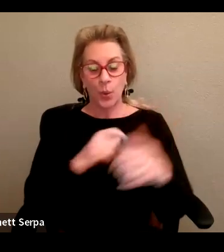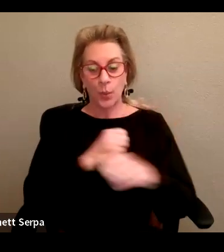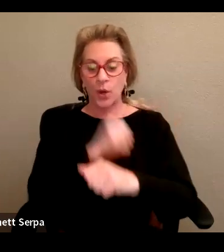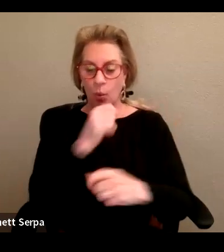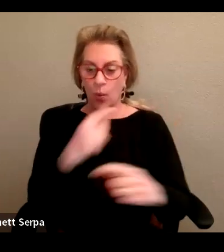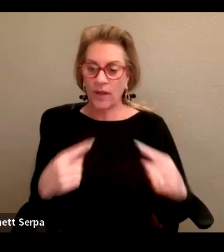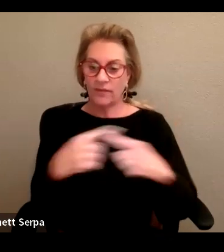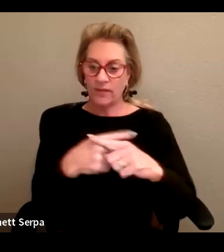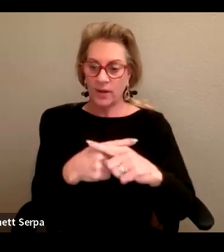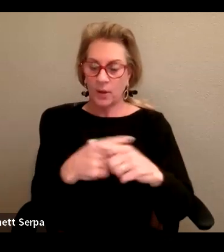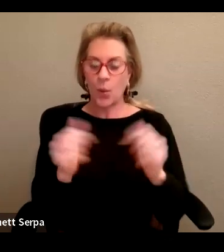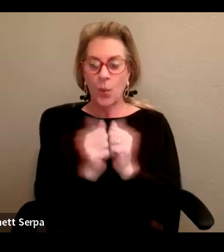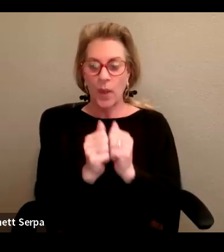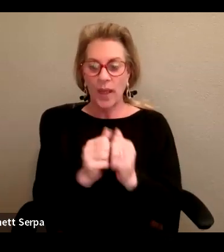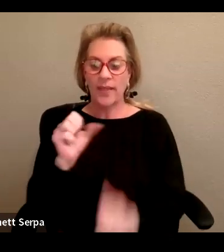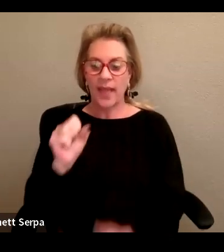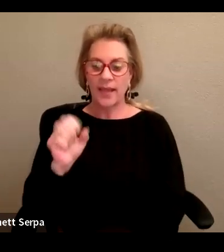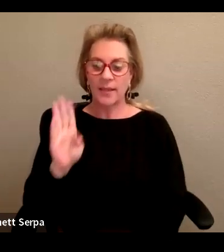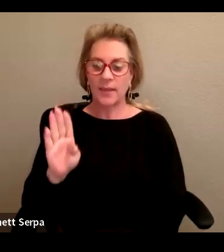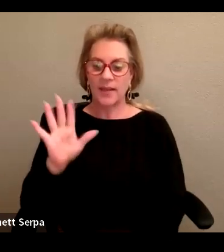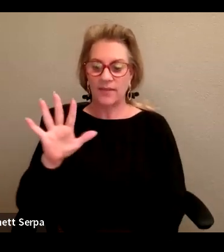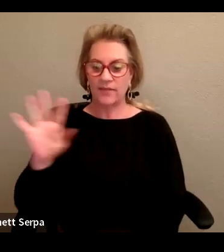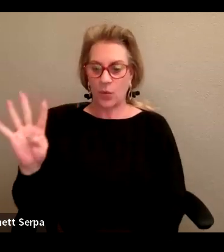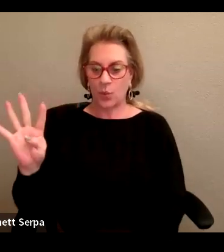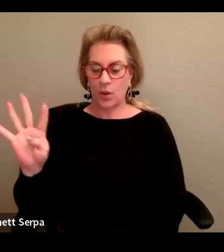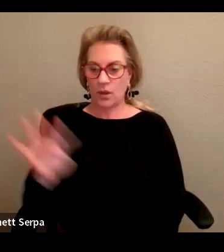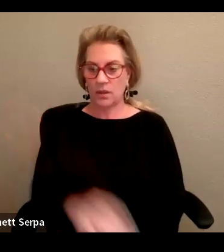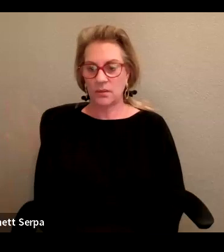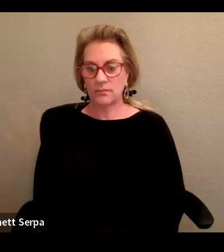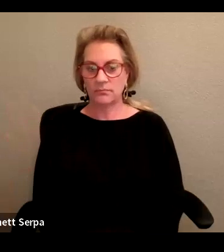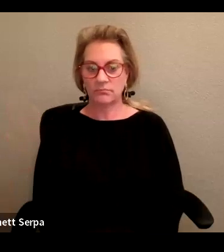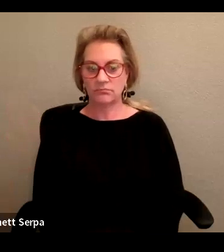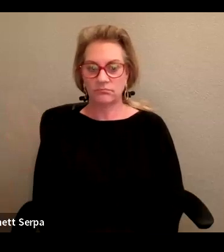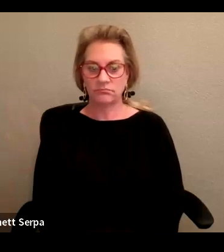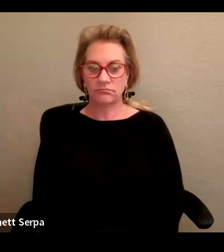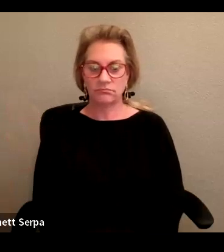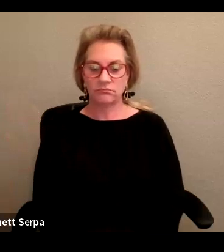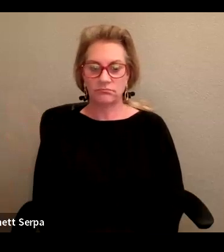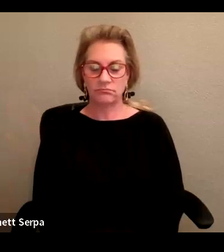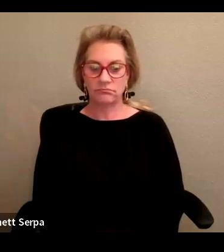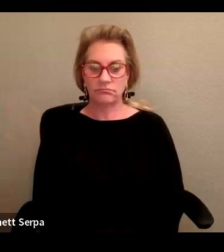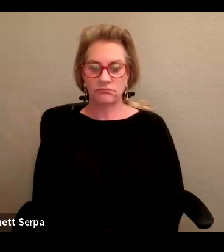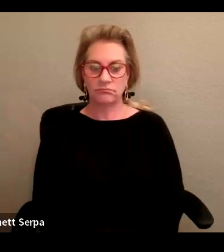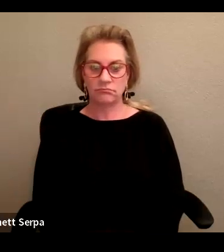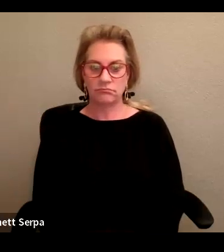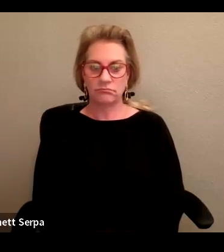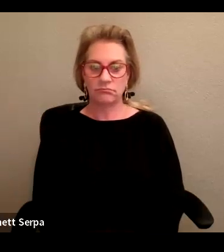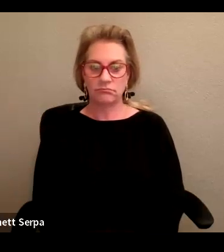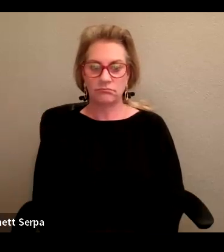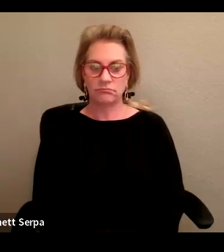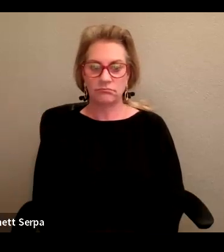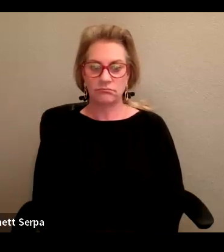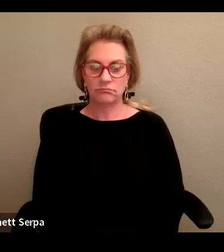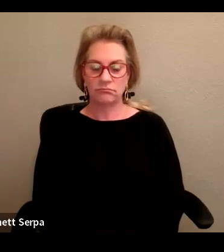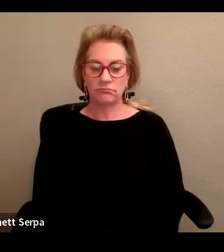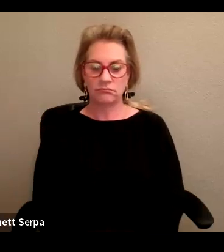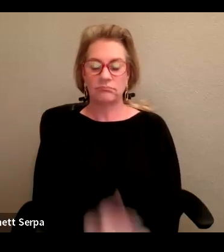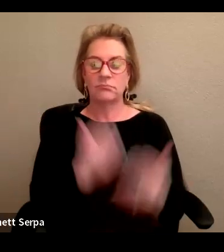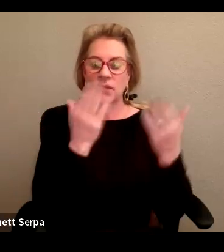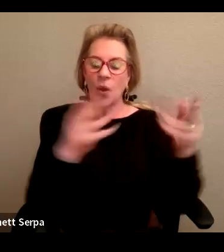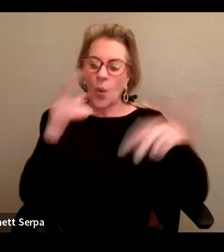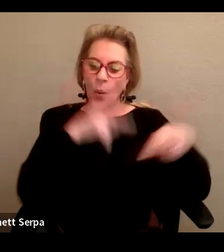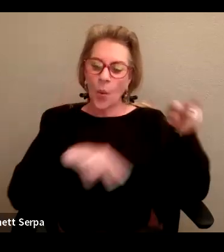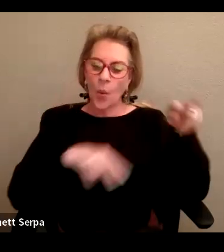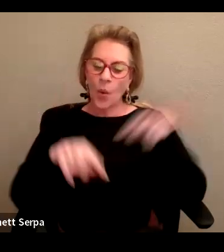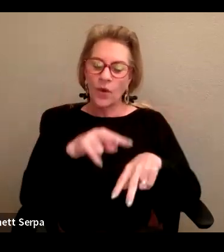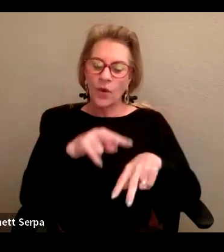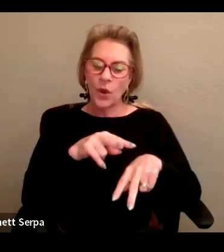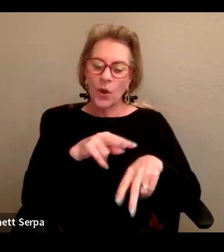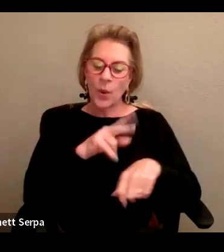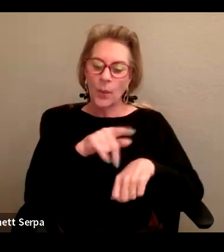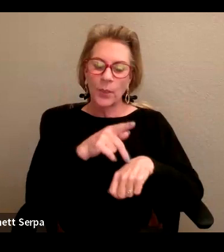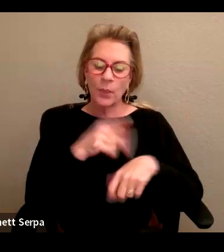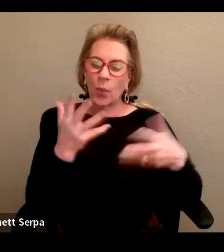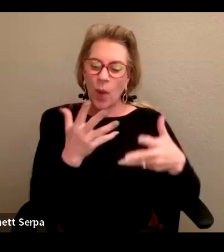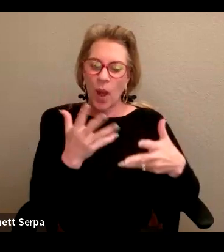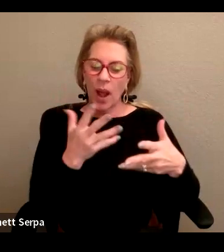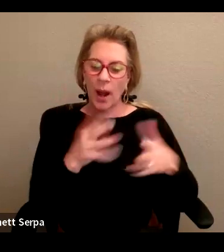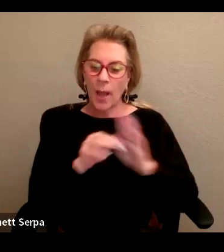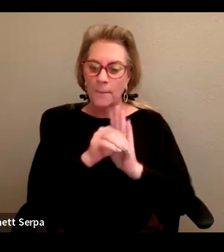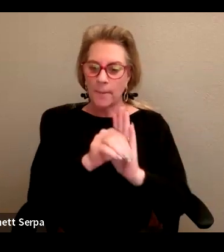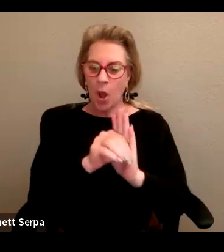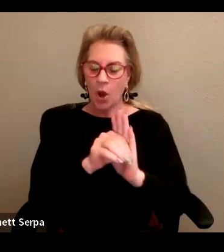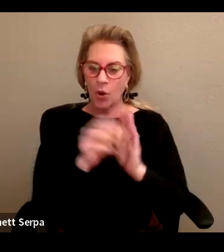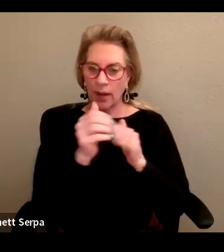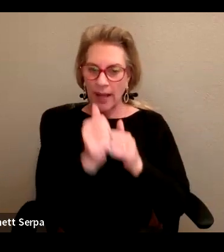sp54 here's an overview of the legal principles upon which the model guidances and uh model